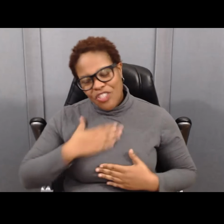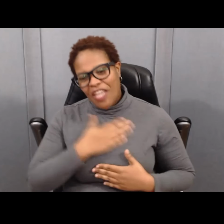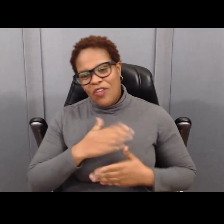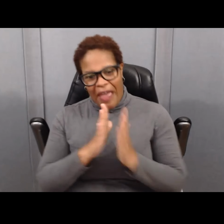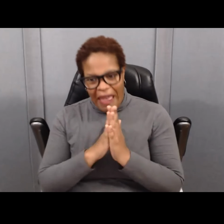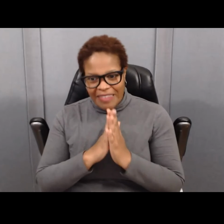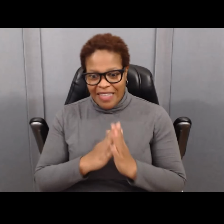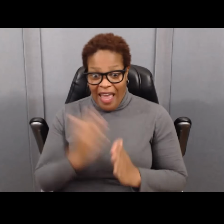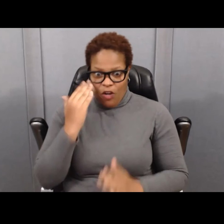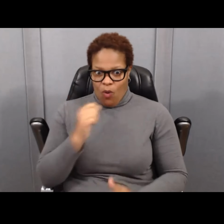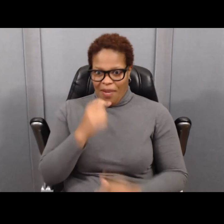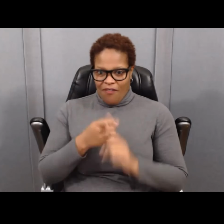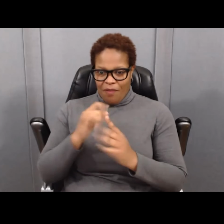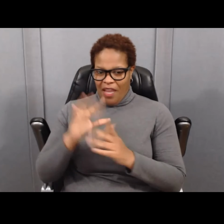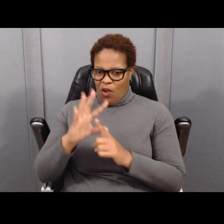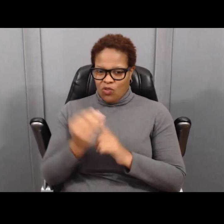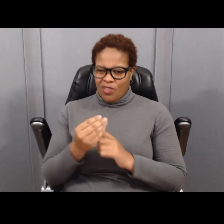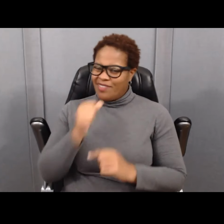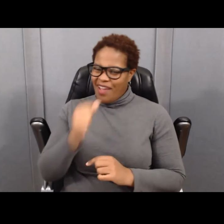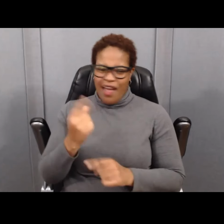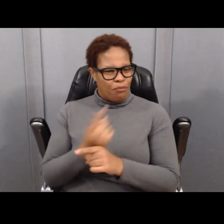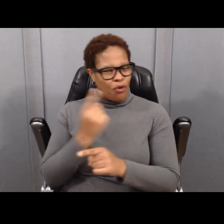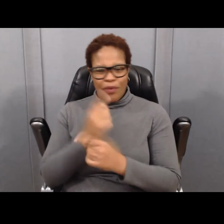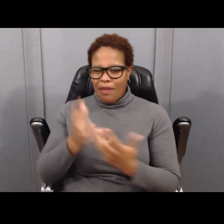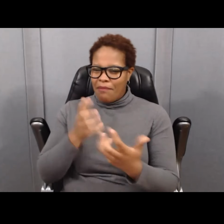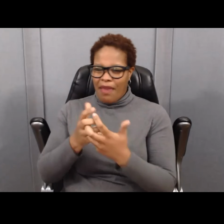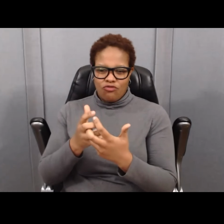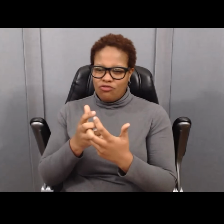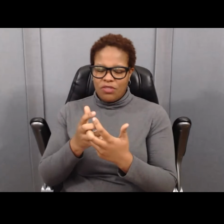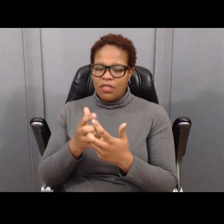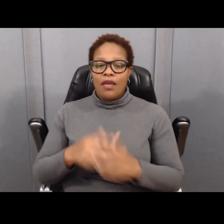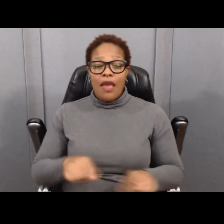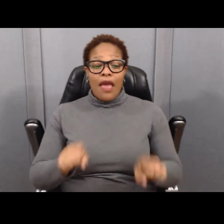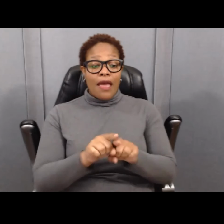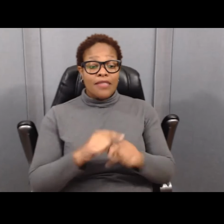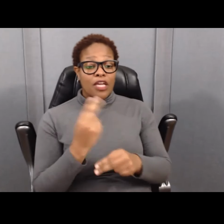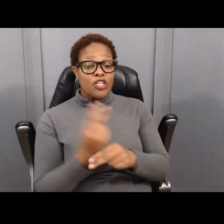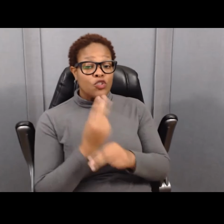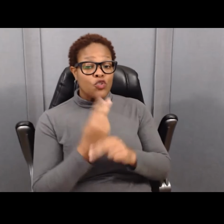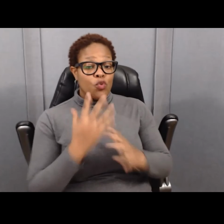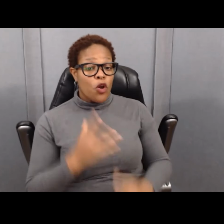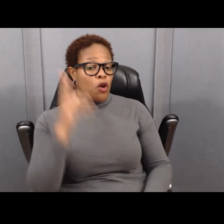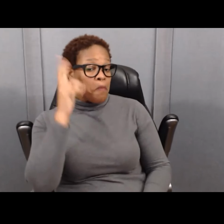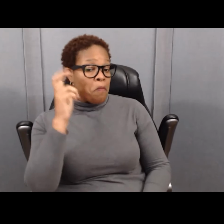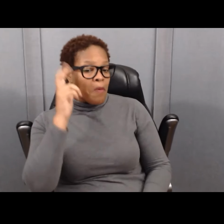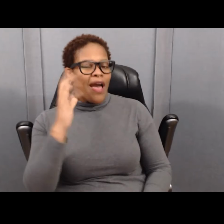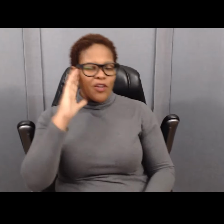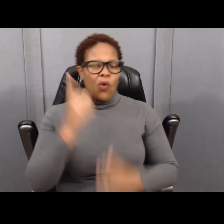I don't think I'm appropriate for that. So as a consumer, I know what that's like to experience something. So there you go.